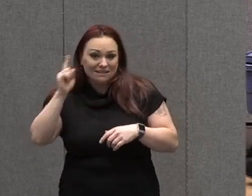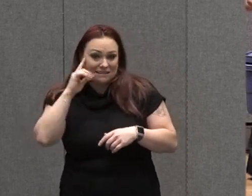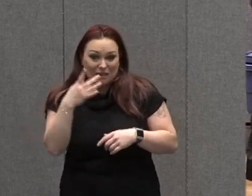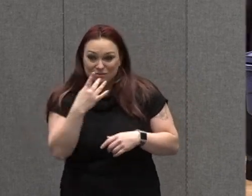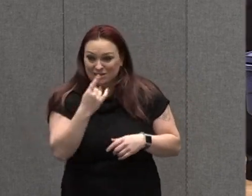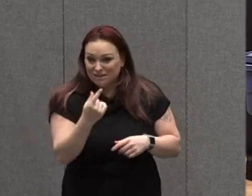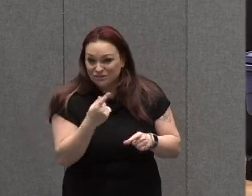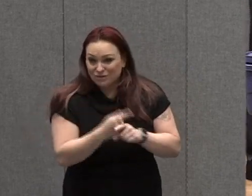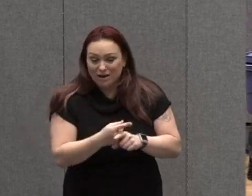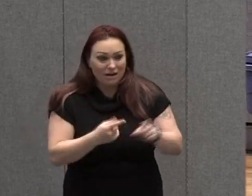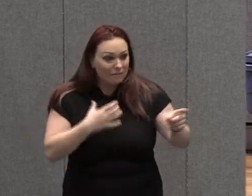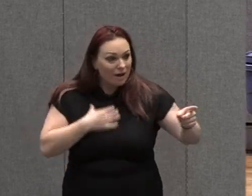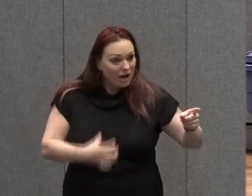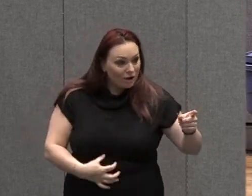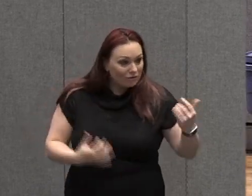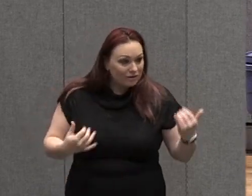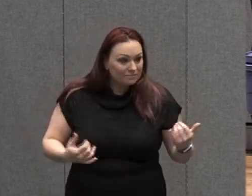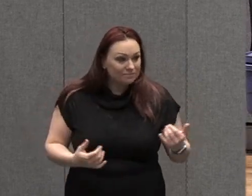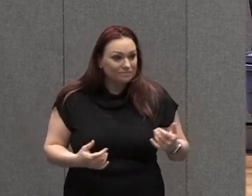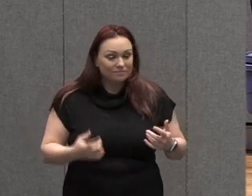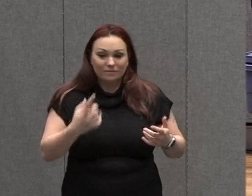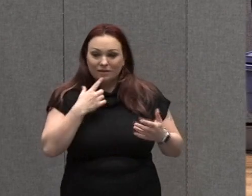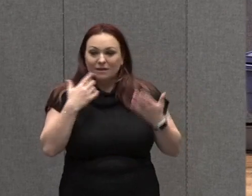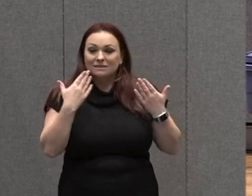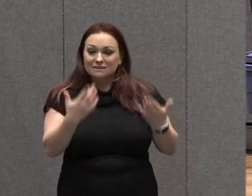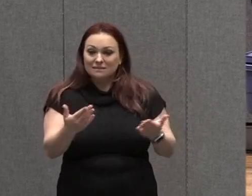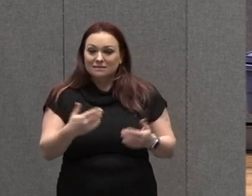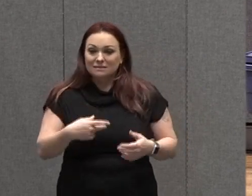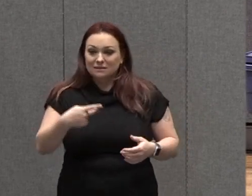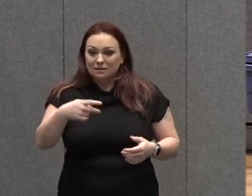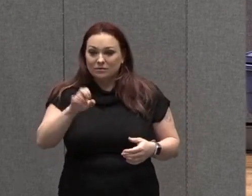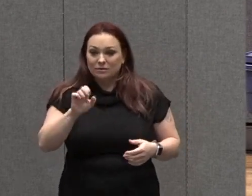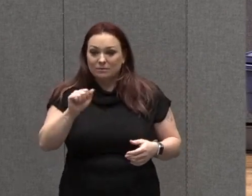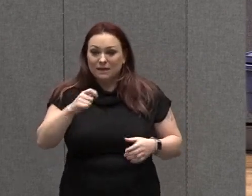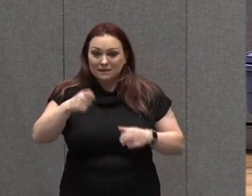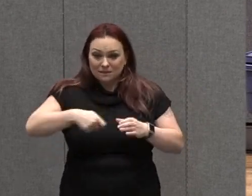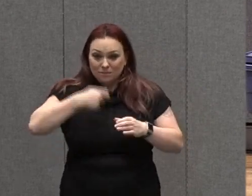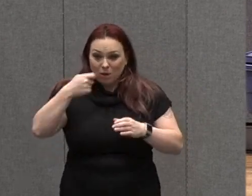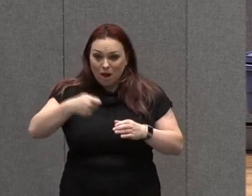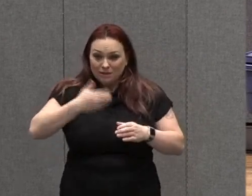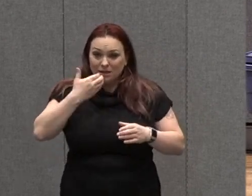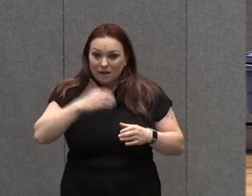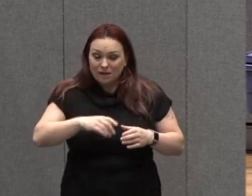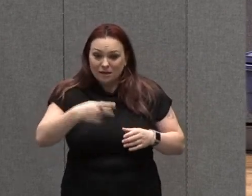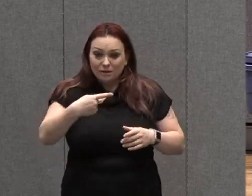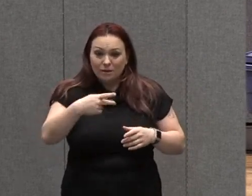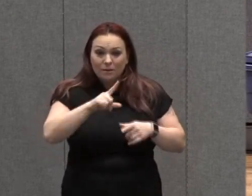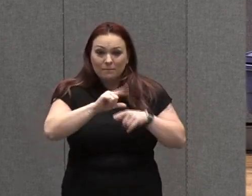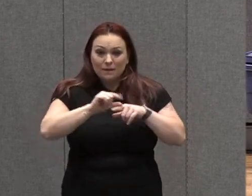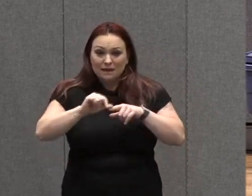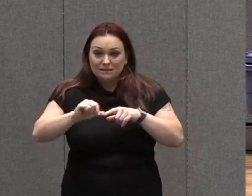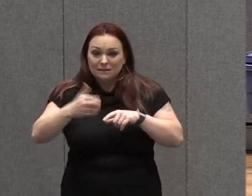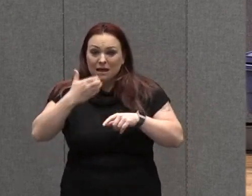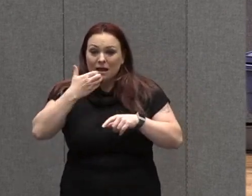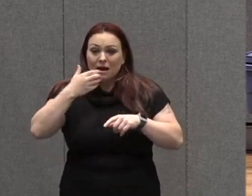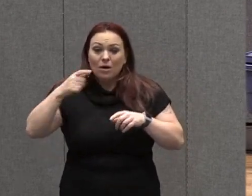I'm very hungry now! So lets say this rhyme and here we go. Pease porridge hot, pease porridge cold,